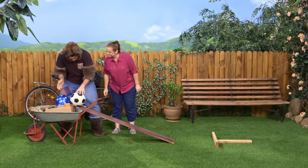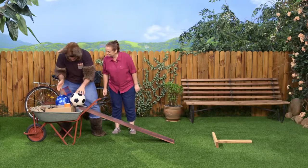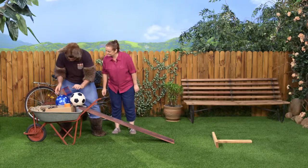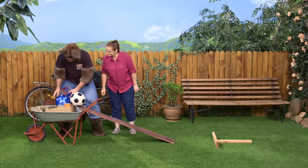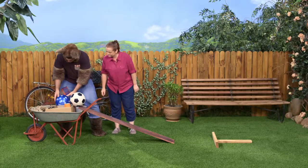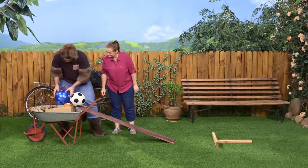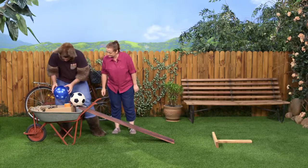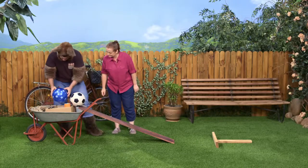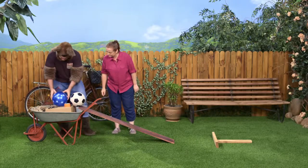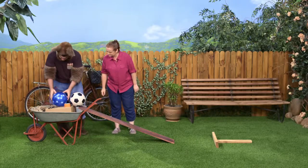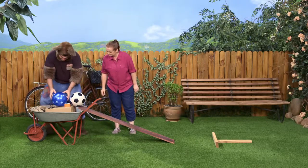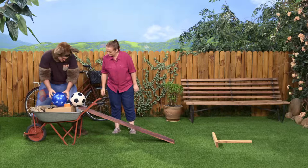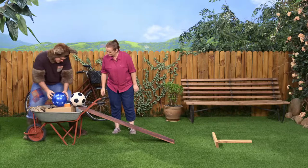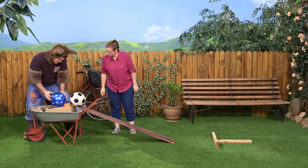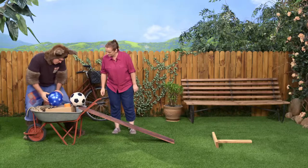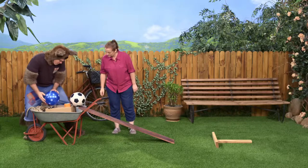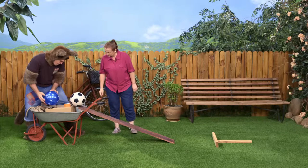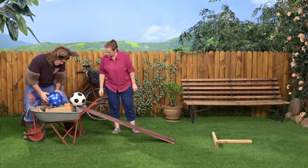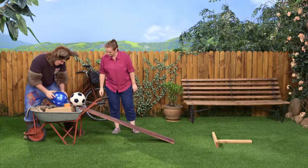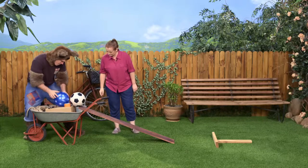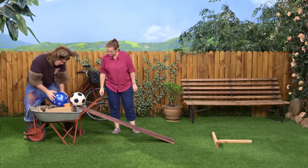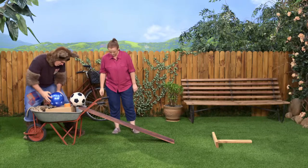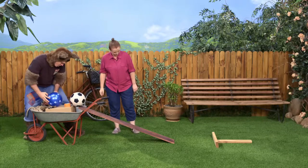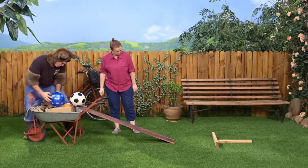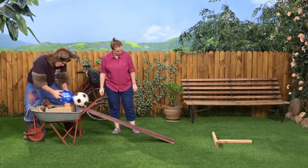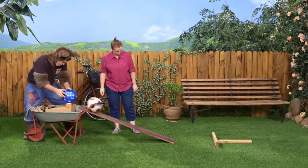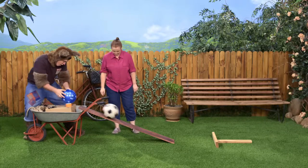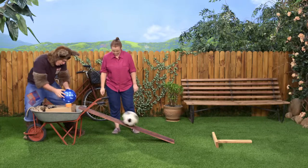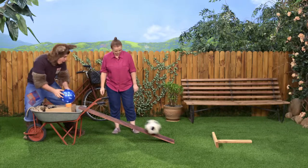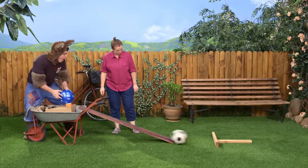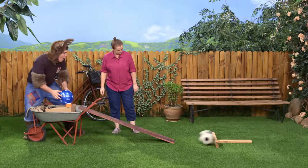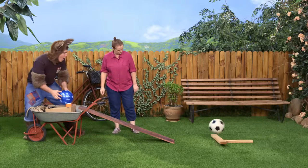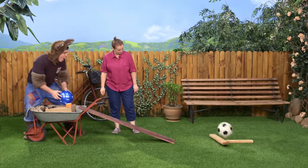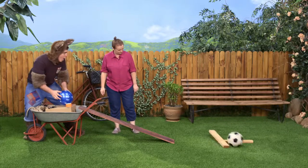Hmm. Hmm. That ball... Hm.